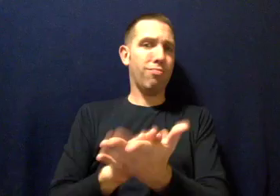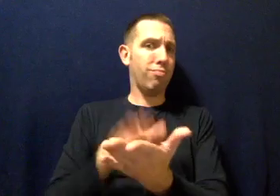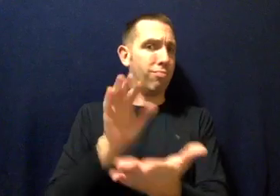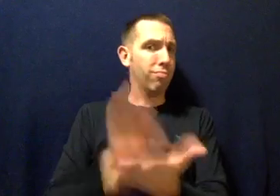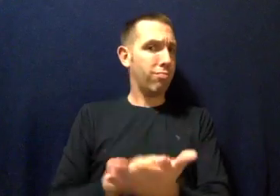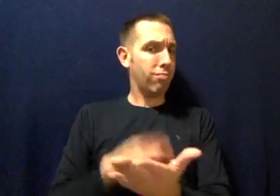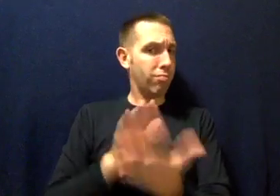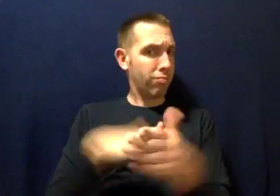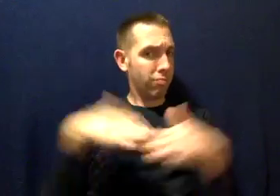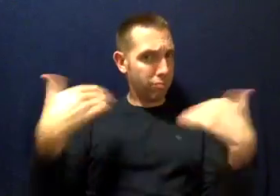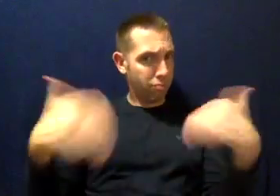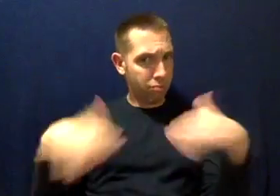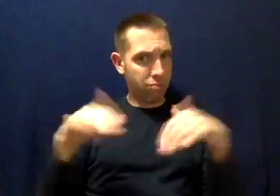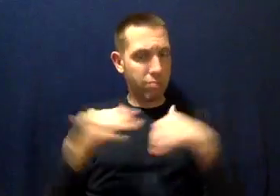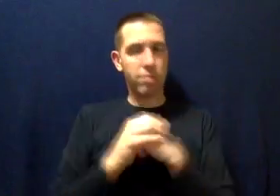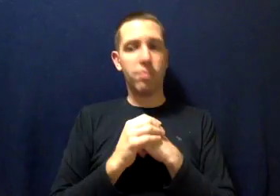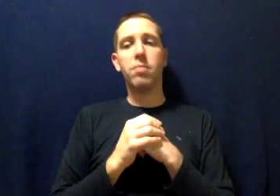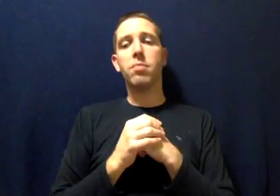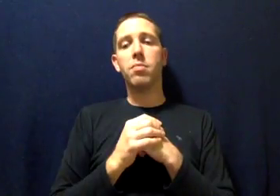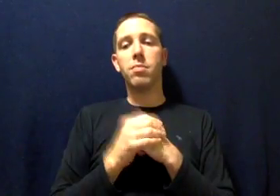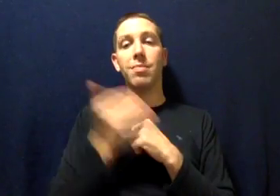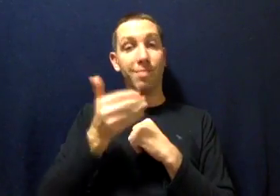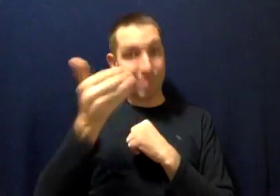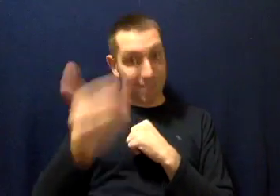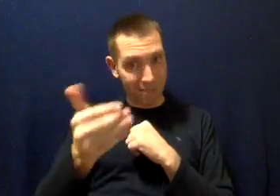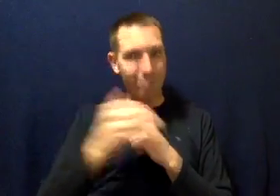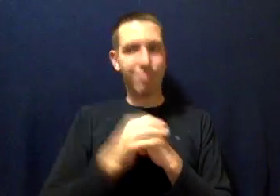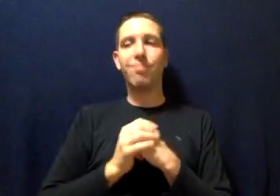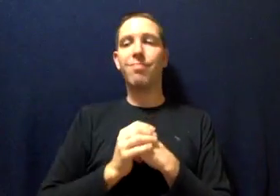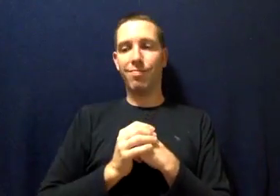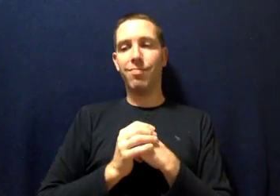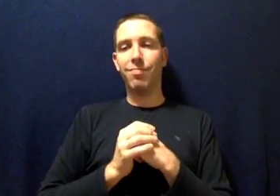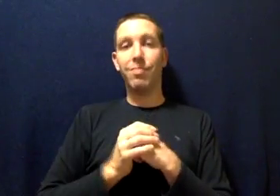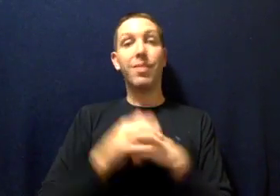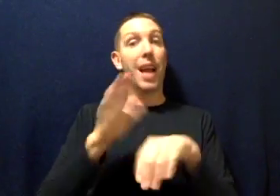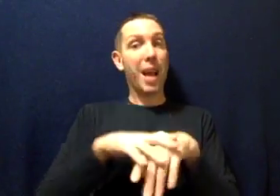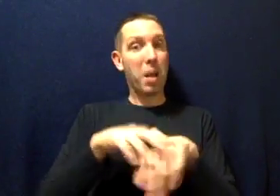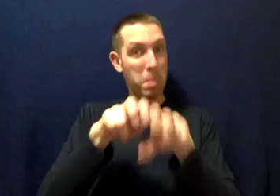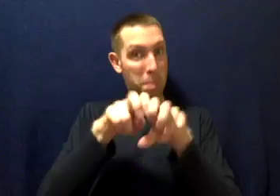Kudos to everyone who participated! Next, I was on a panel